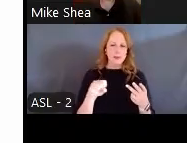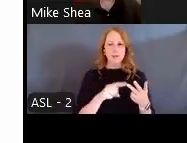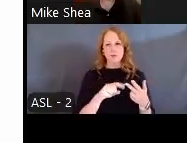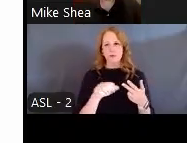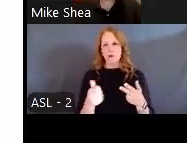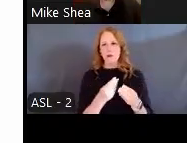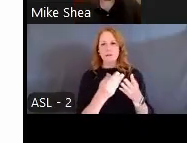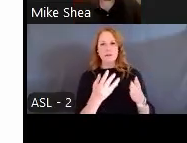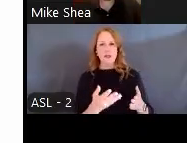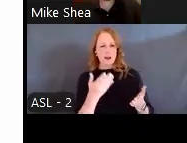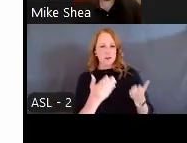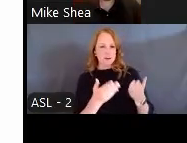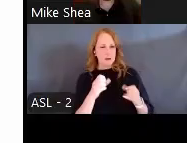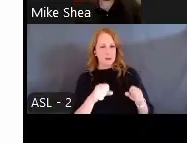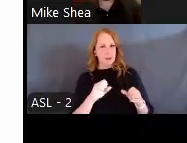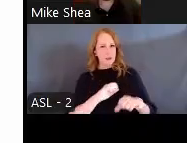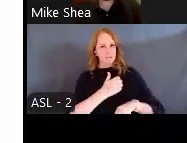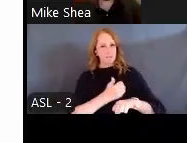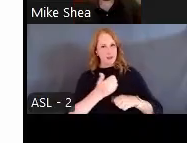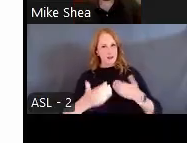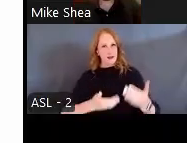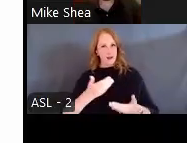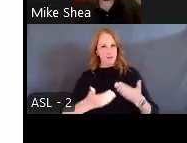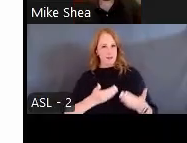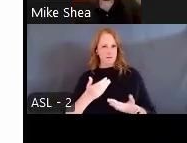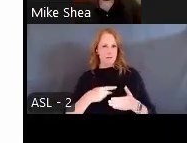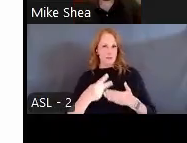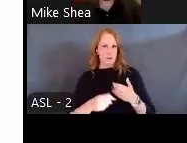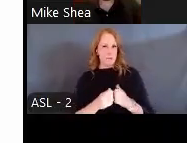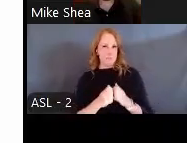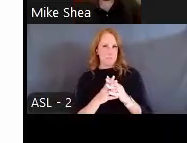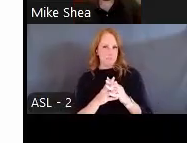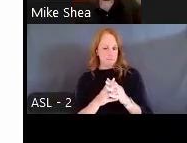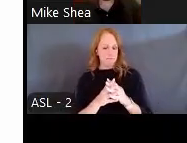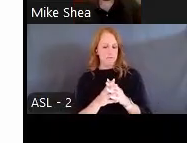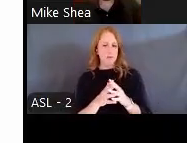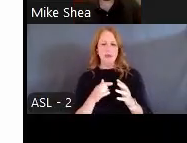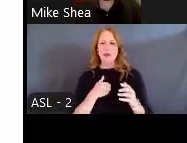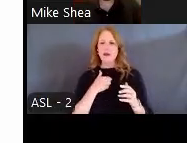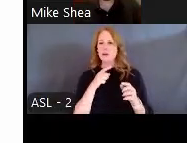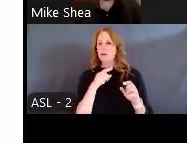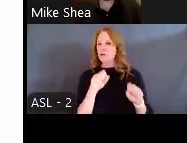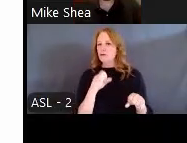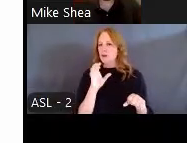having hiring initiatives all over the place. So, um I would look to see are there connections to